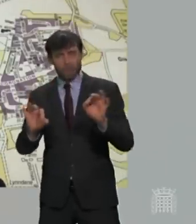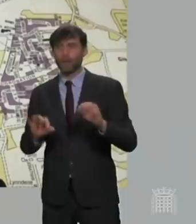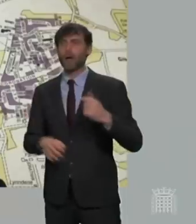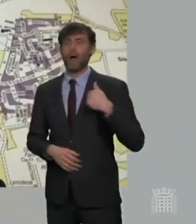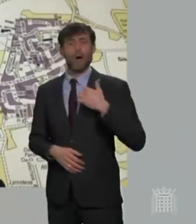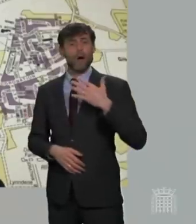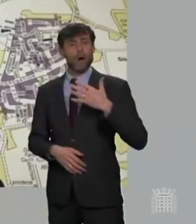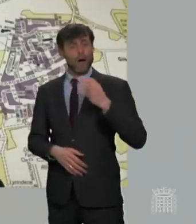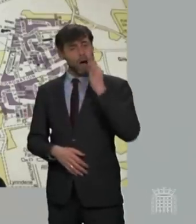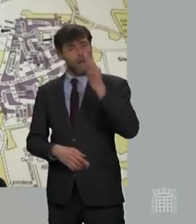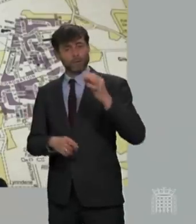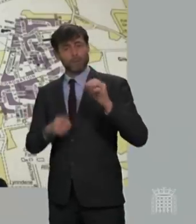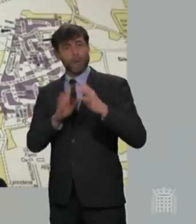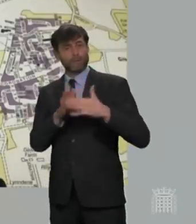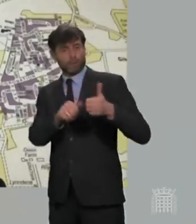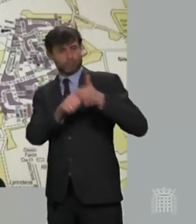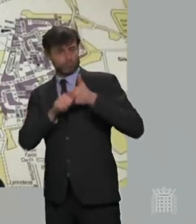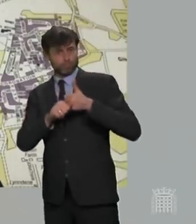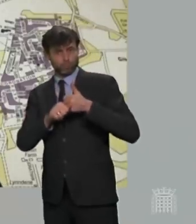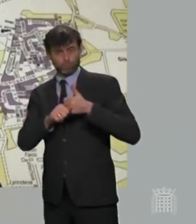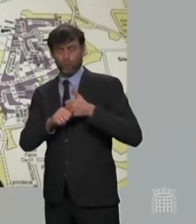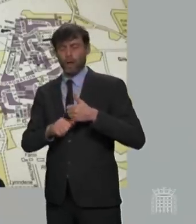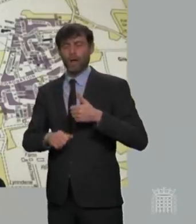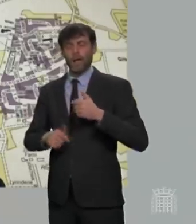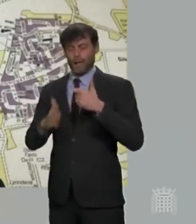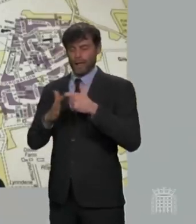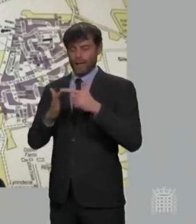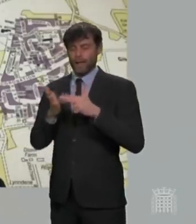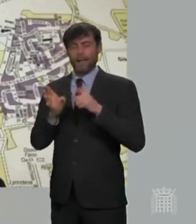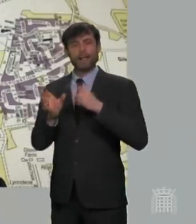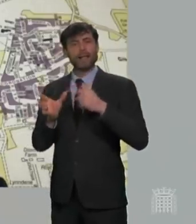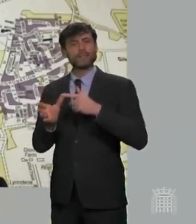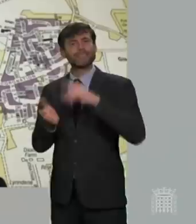station, which will help unlock the potential of Leigh, provide my constituents with a vital rail